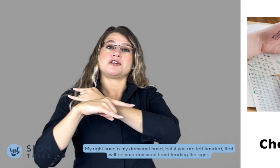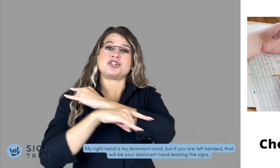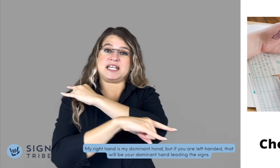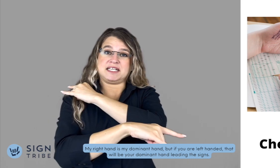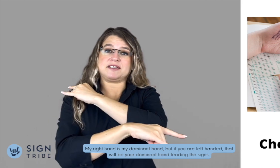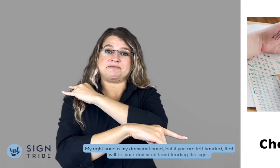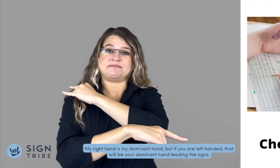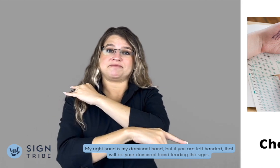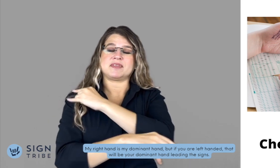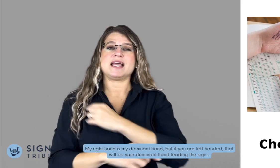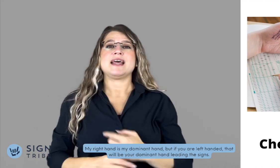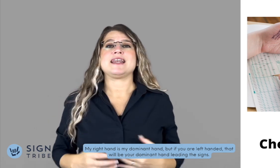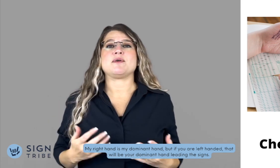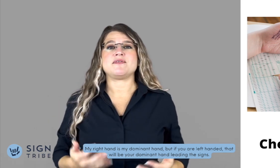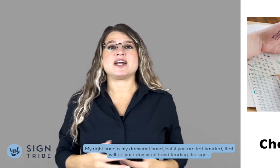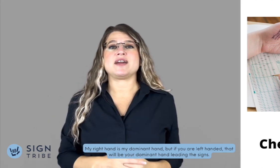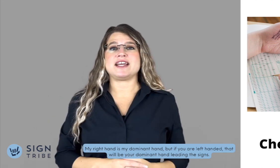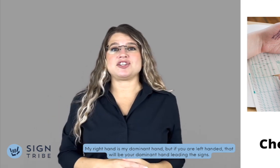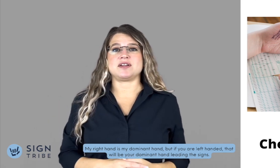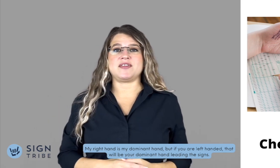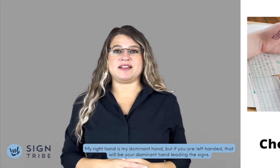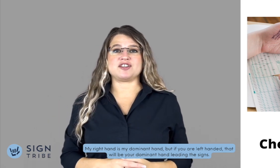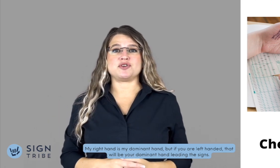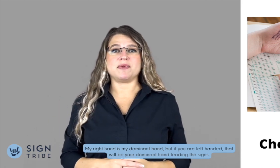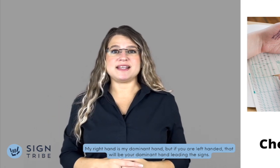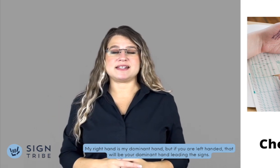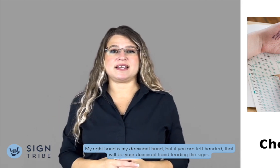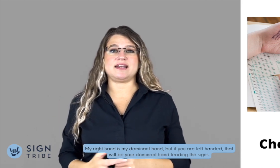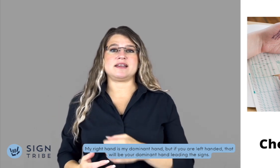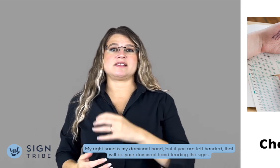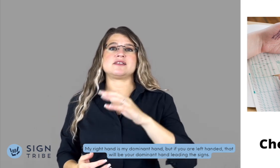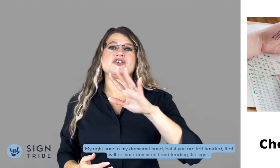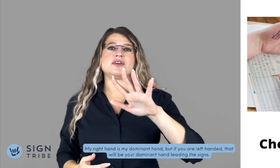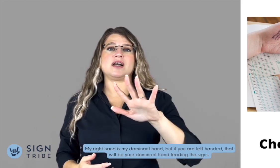Cheat. Now a variation of that that you might see is your non